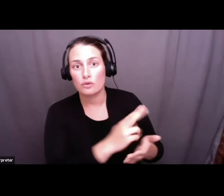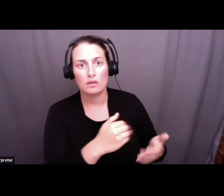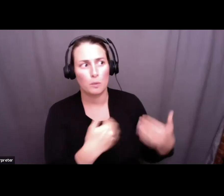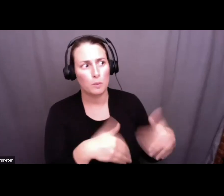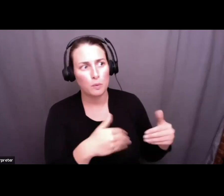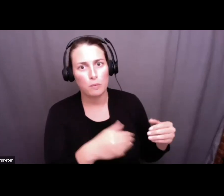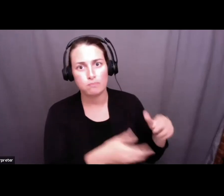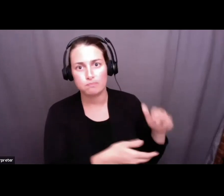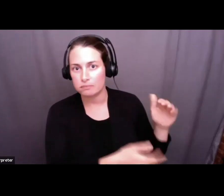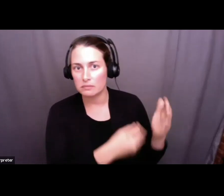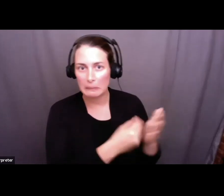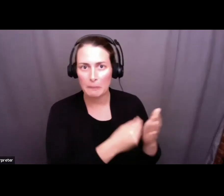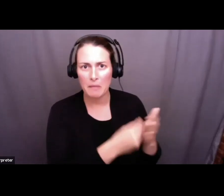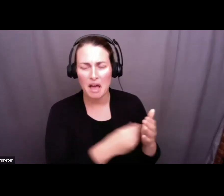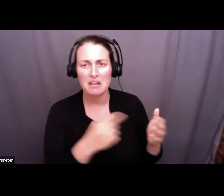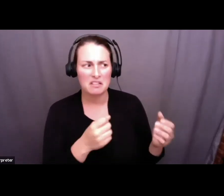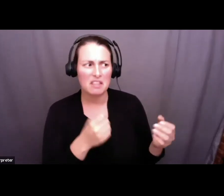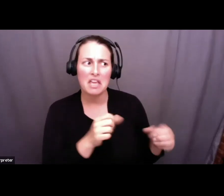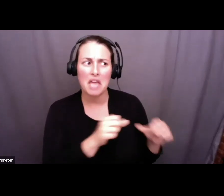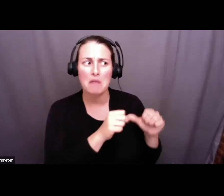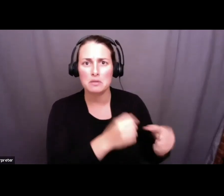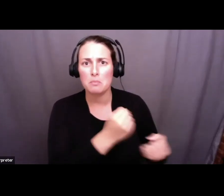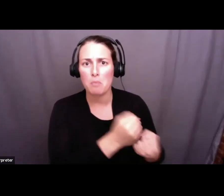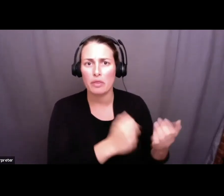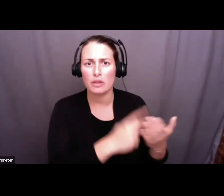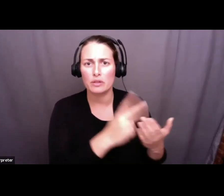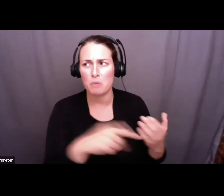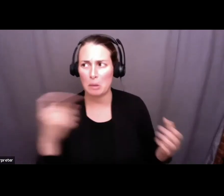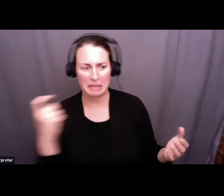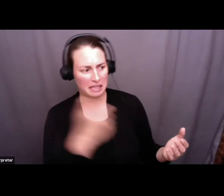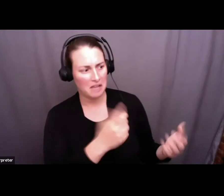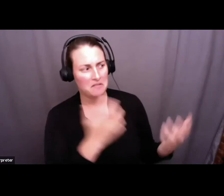this type of program would have more. There was quite a bit of discussion about ensuring